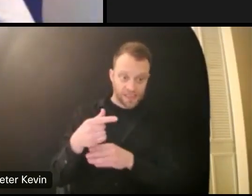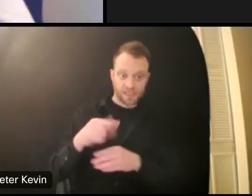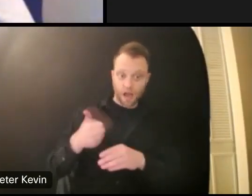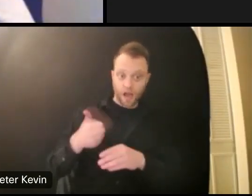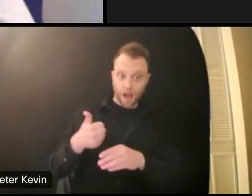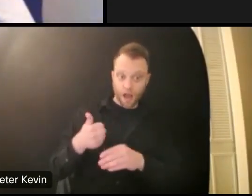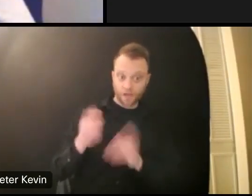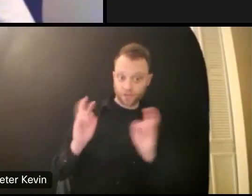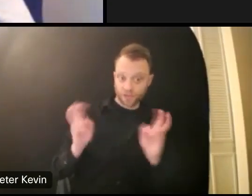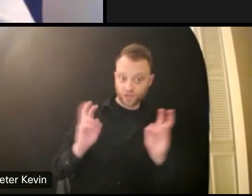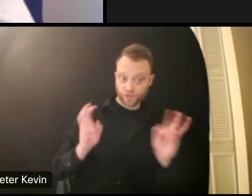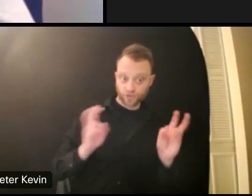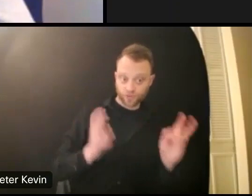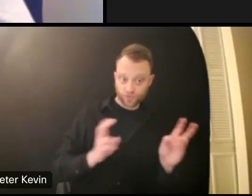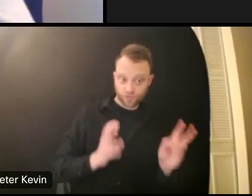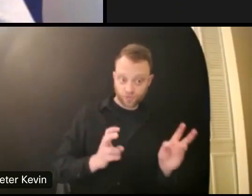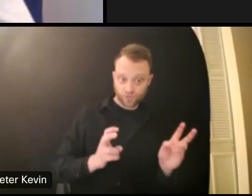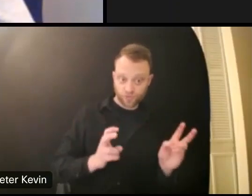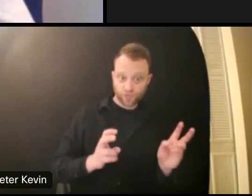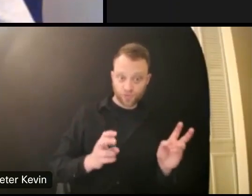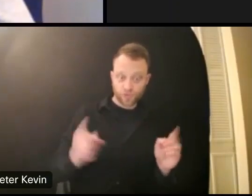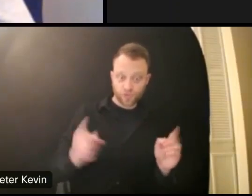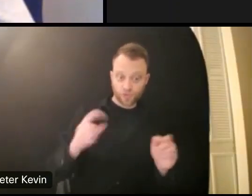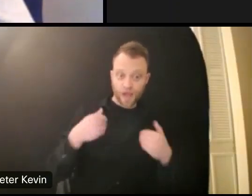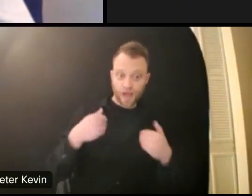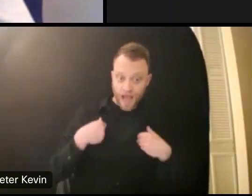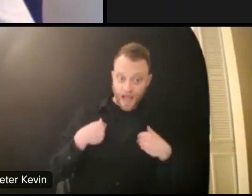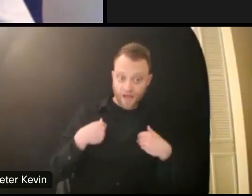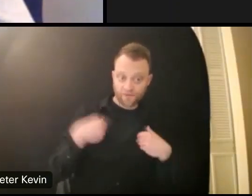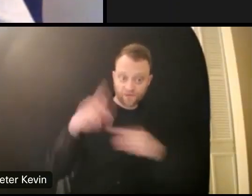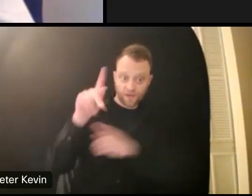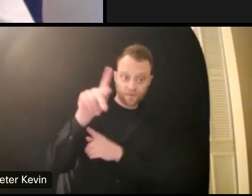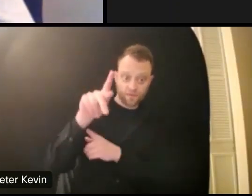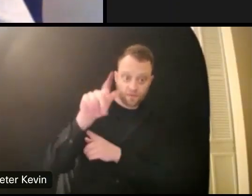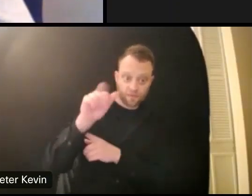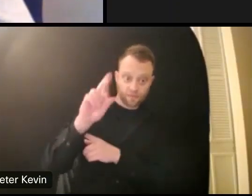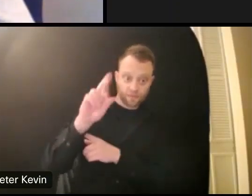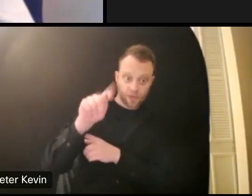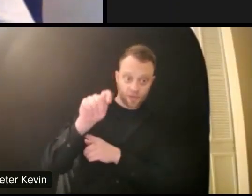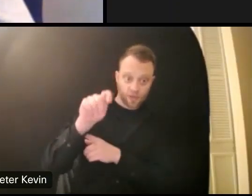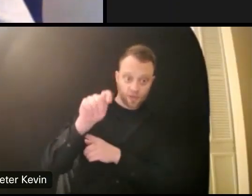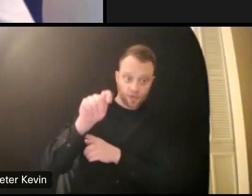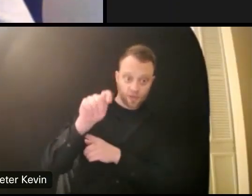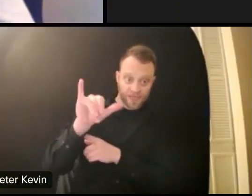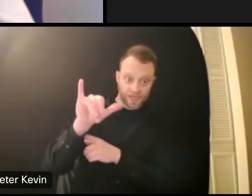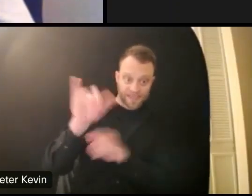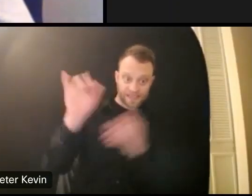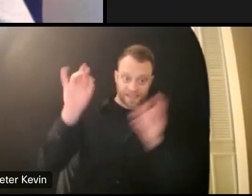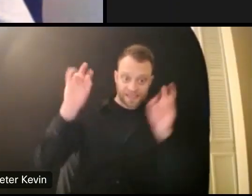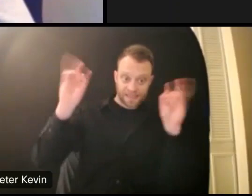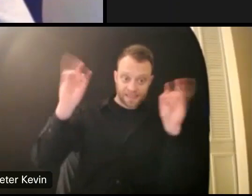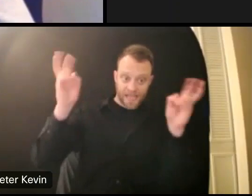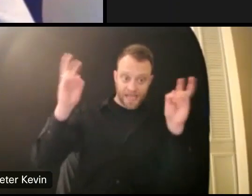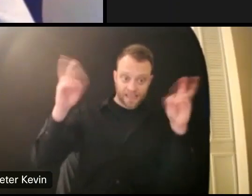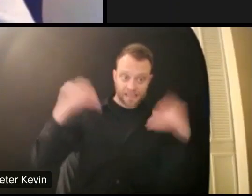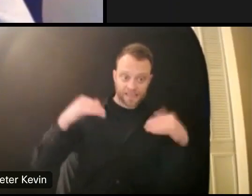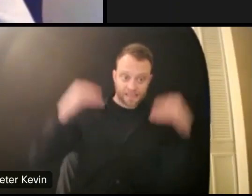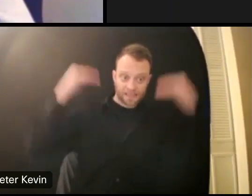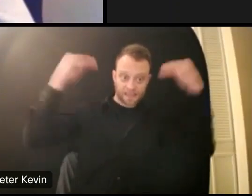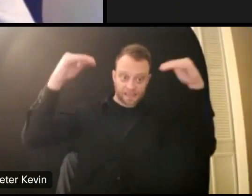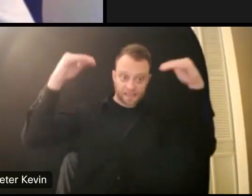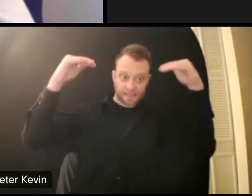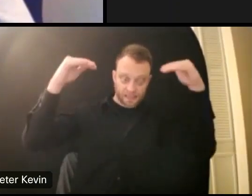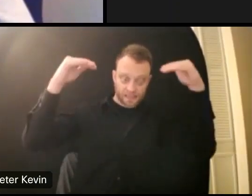have standing or party status as a Commission and where people are very concerned. Think about